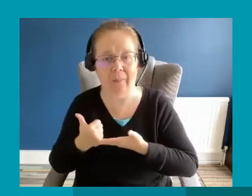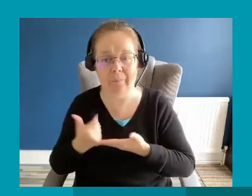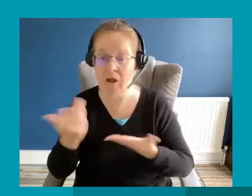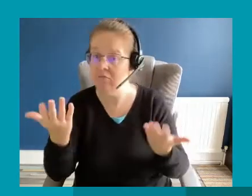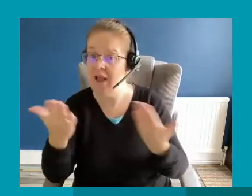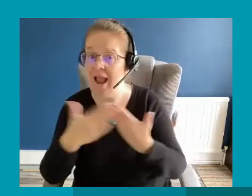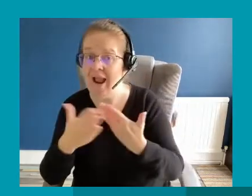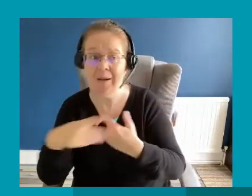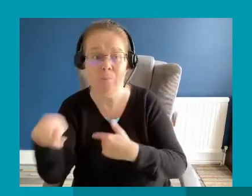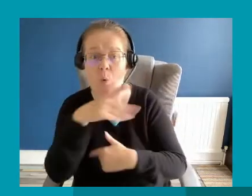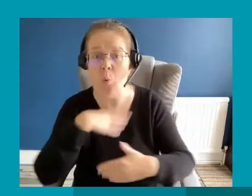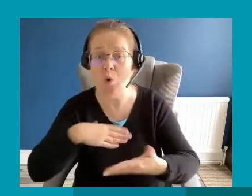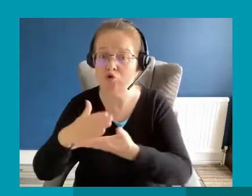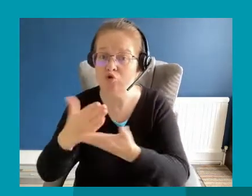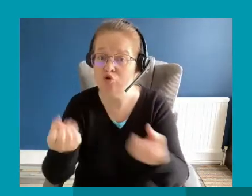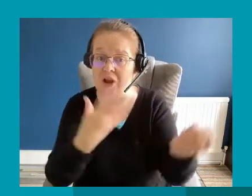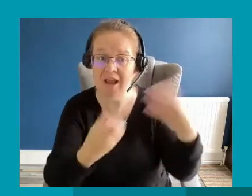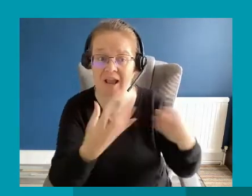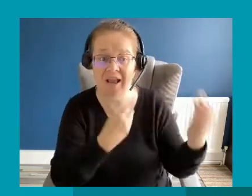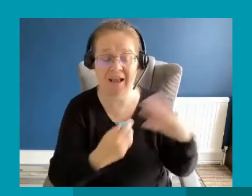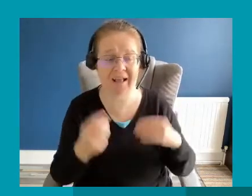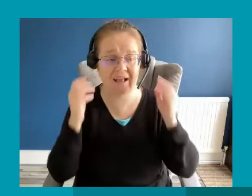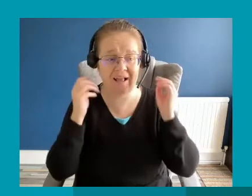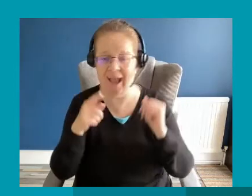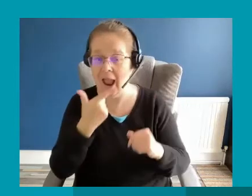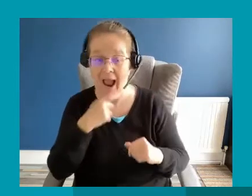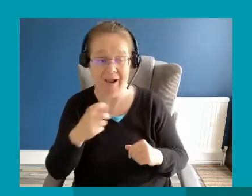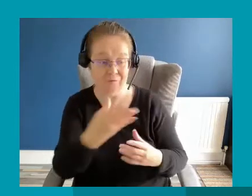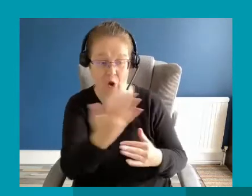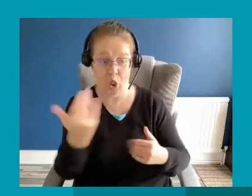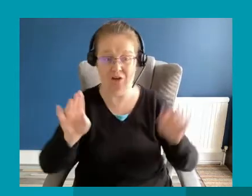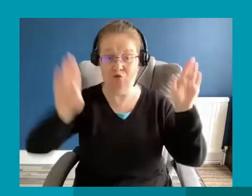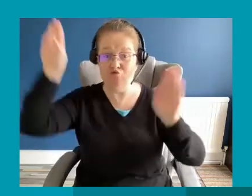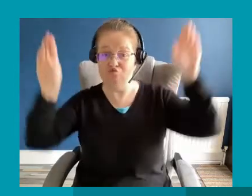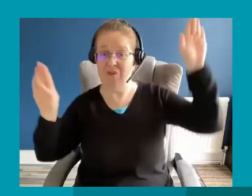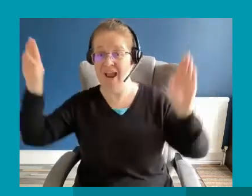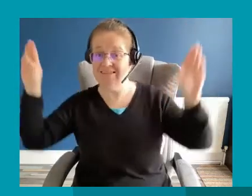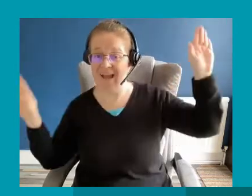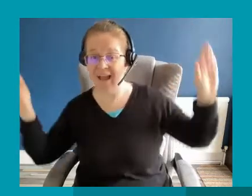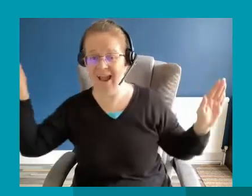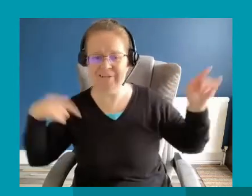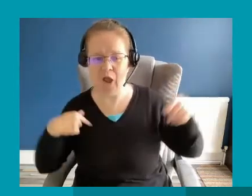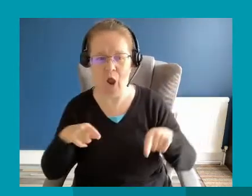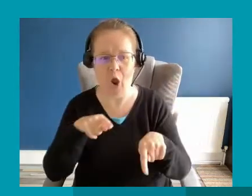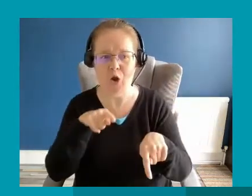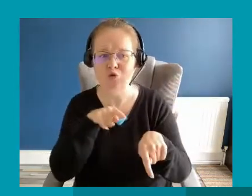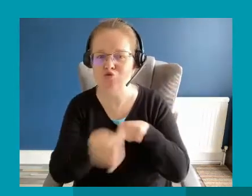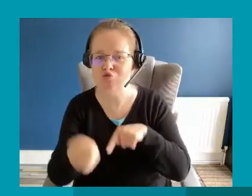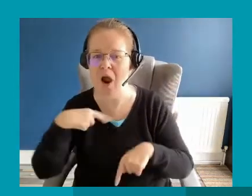Does anybody else want to share with some people who raised their hands? So I'm going to try if we can